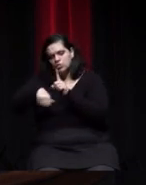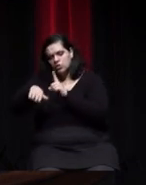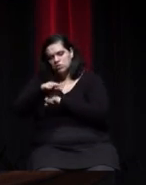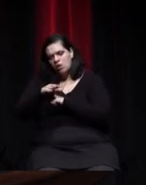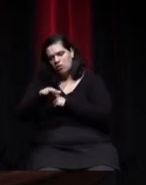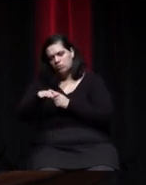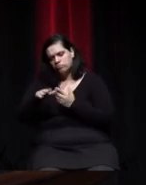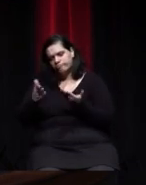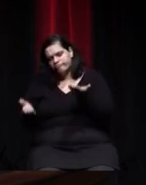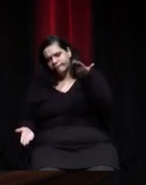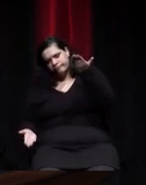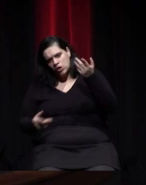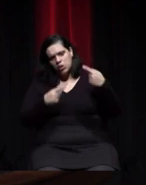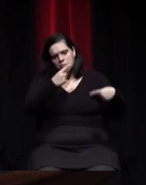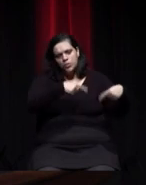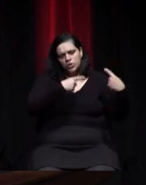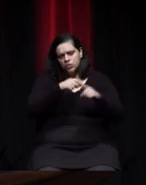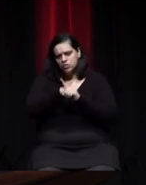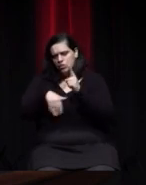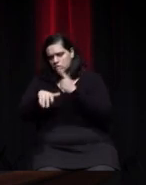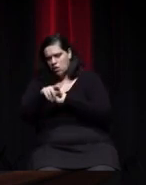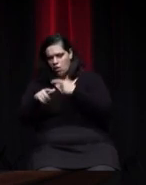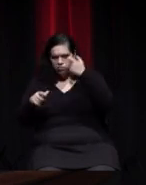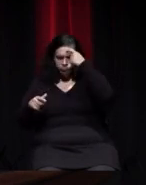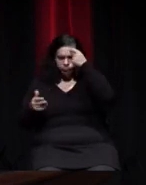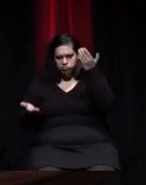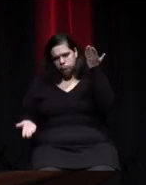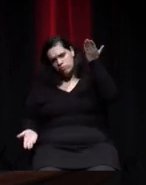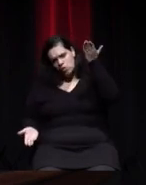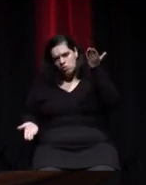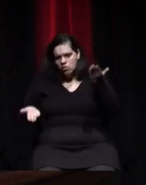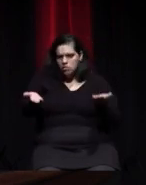Or if things are the same, if this is changing